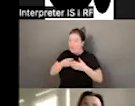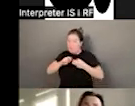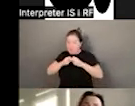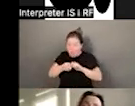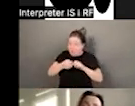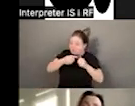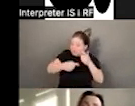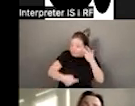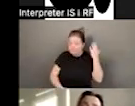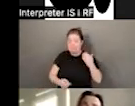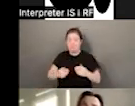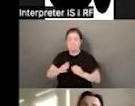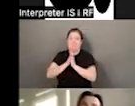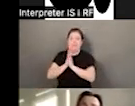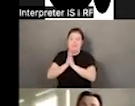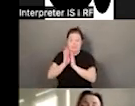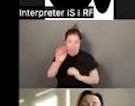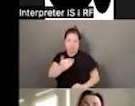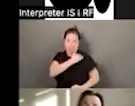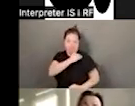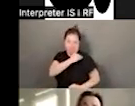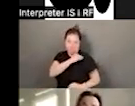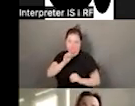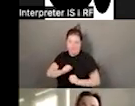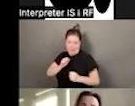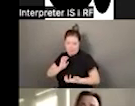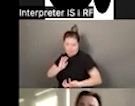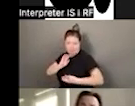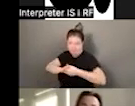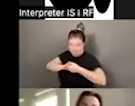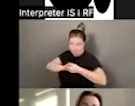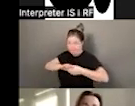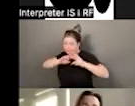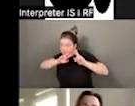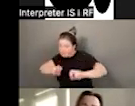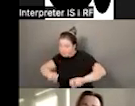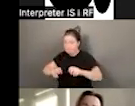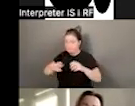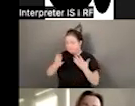So that we can improve the situation, whatever that is about.